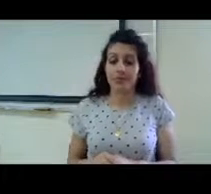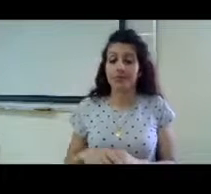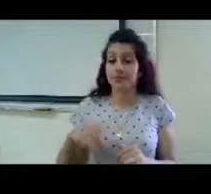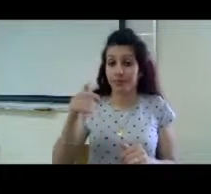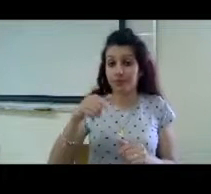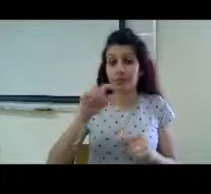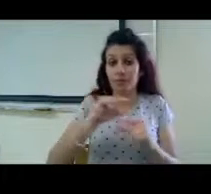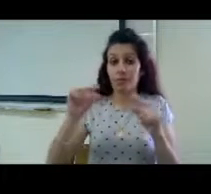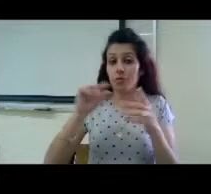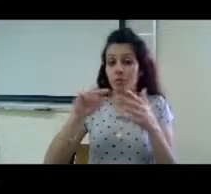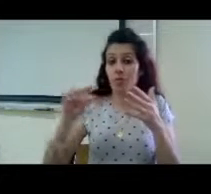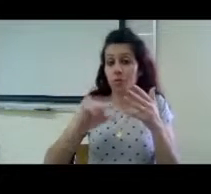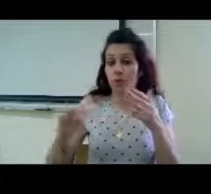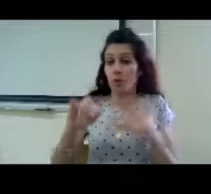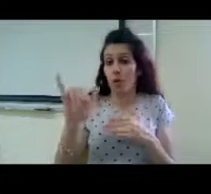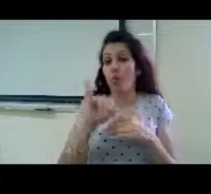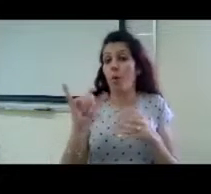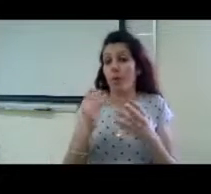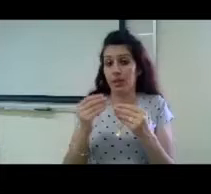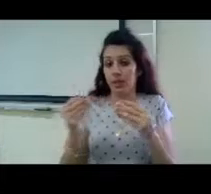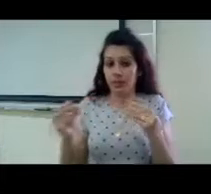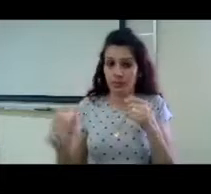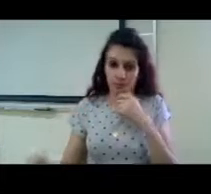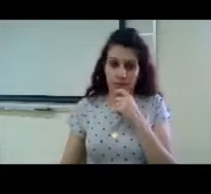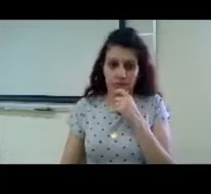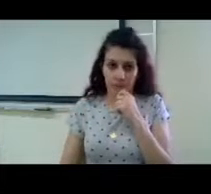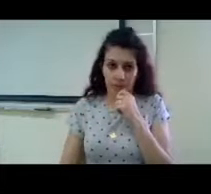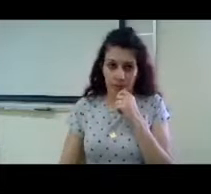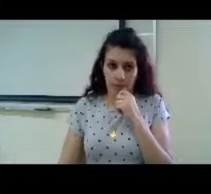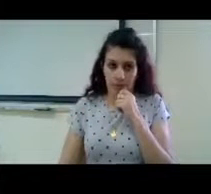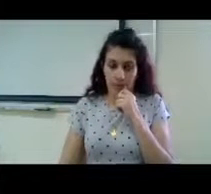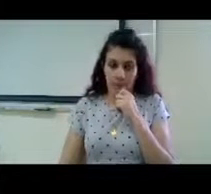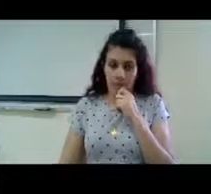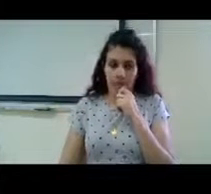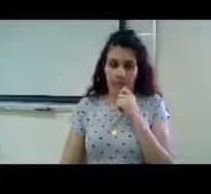and a key table Oh another one that's used in East Africa where they have